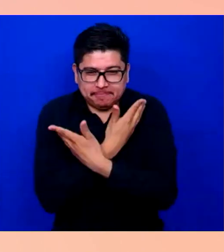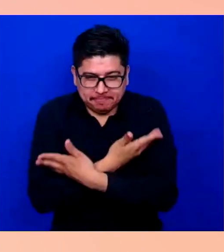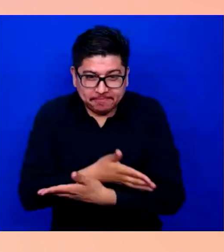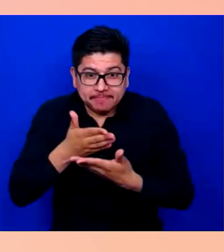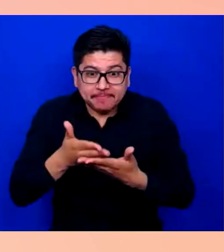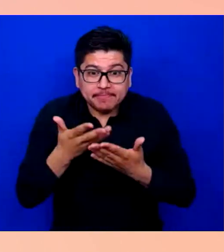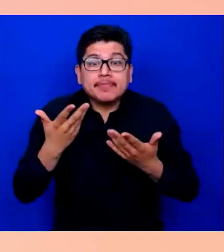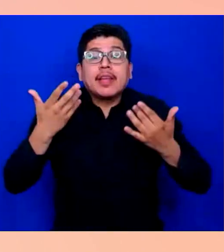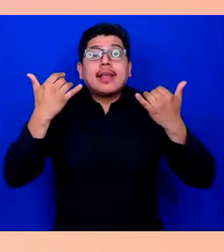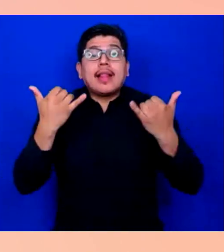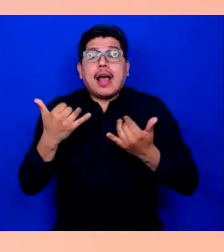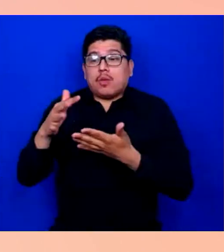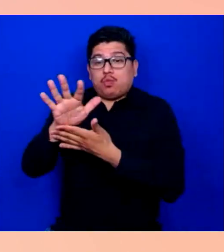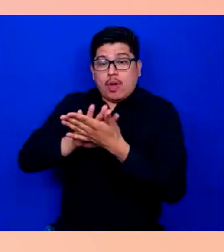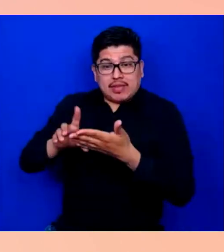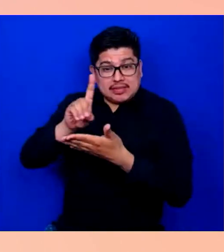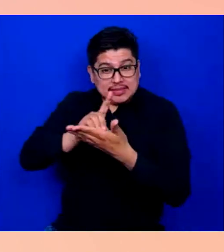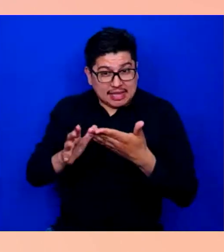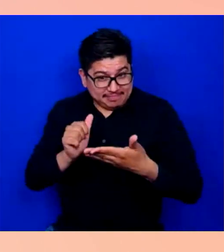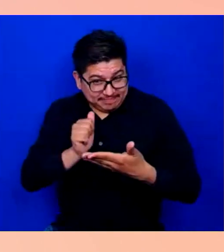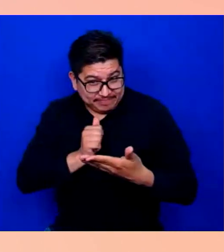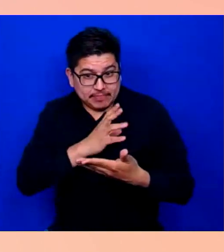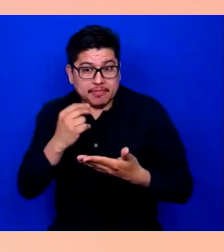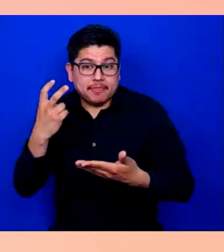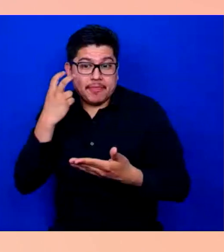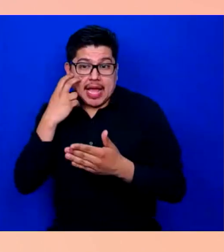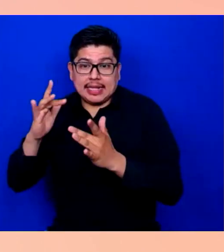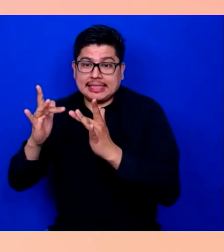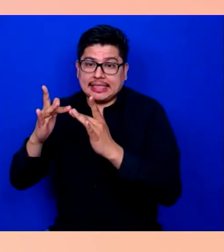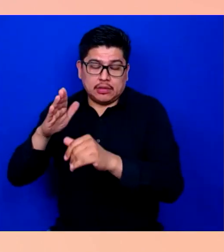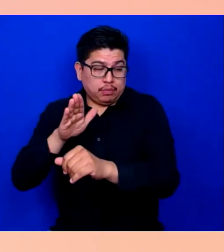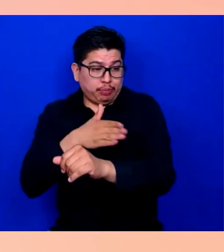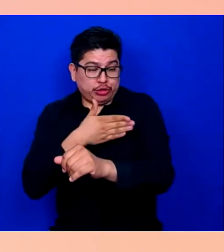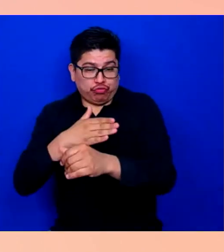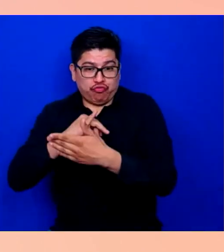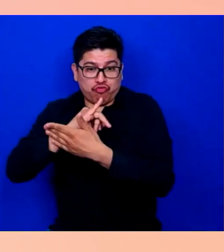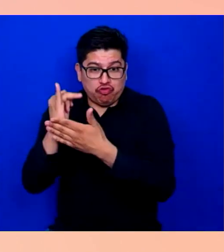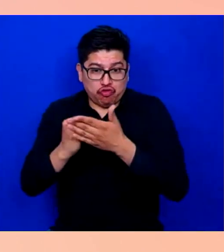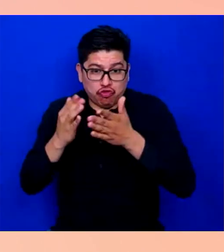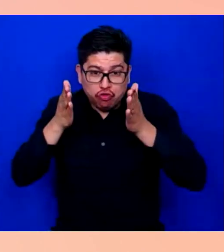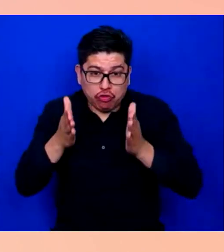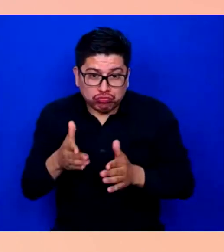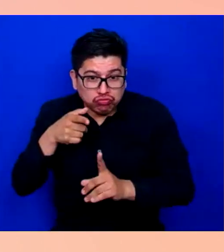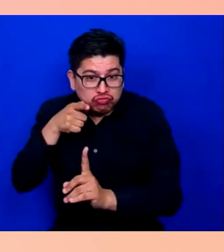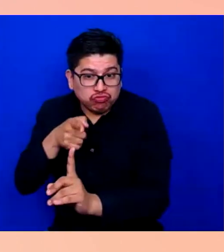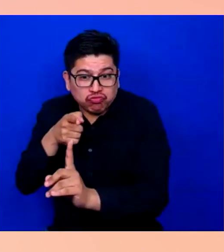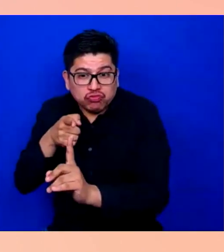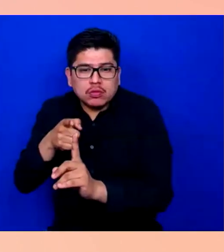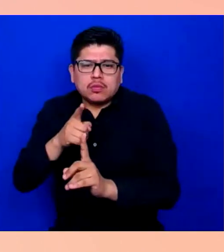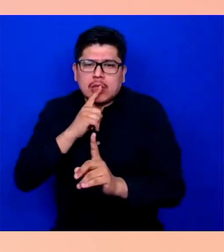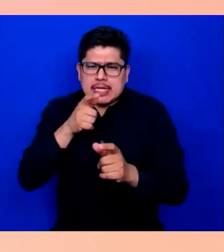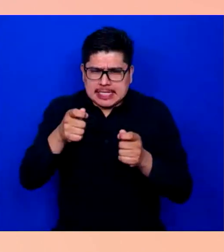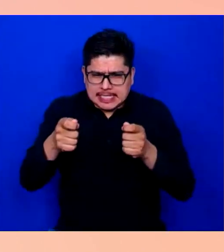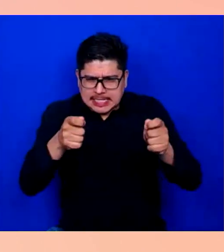or a blind digital music artist controls the computer very differently to do a very different set of things.